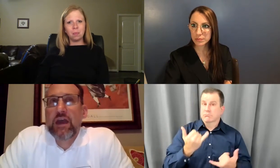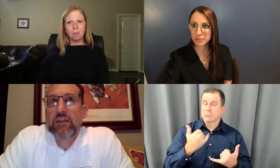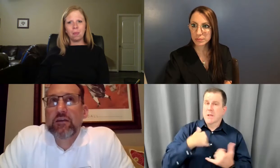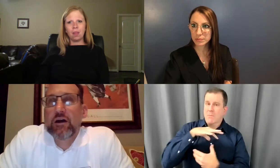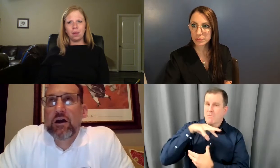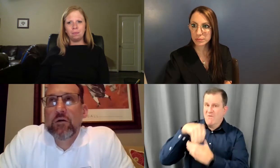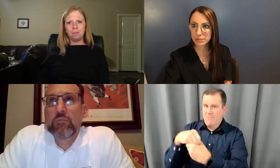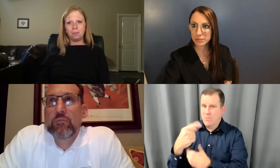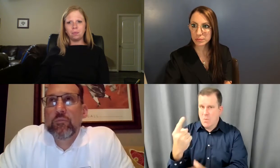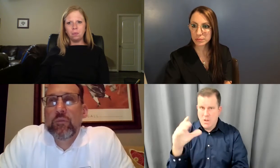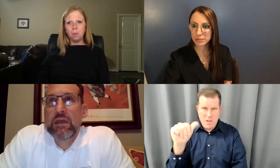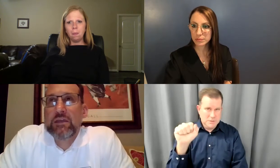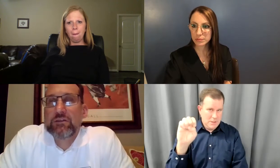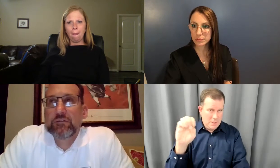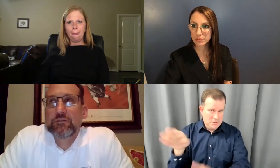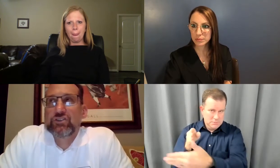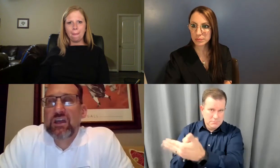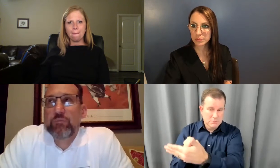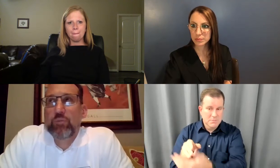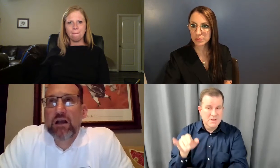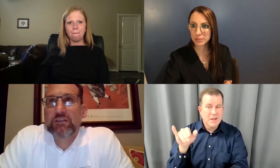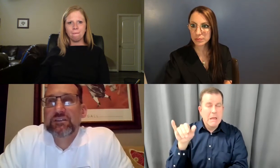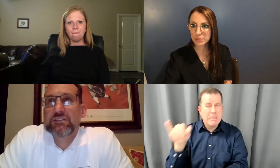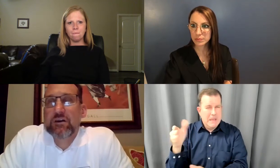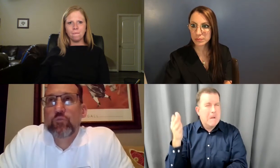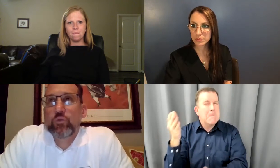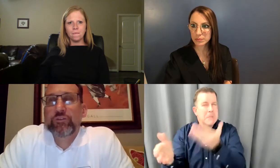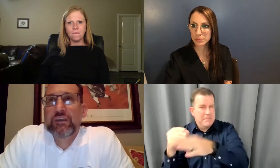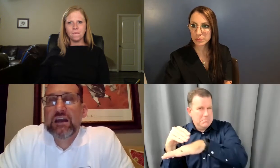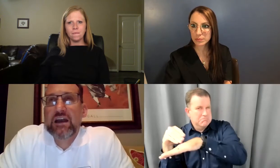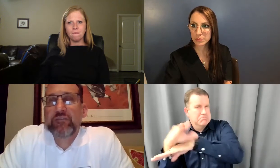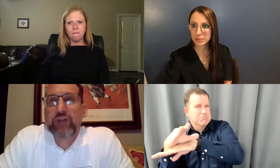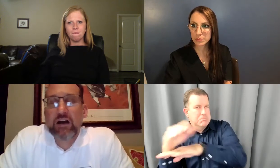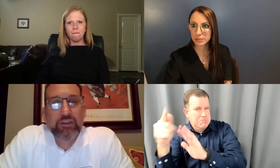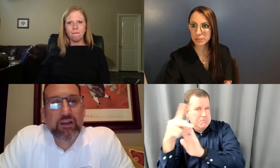that may shape policy some, we'll see, I haven't filed it yet,